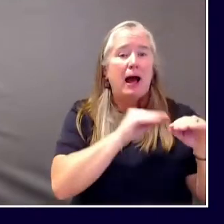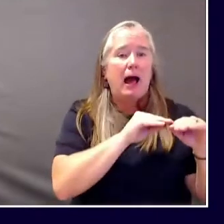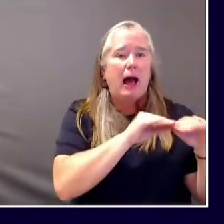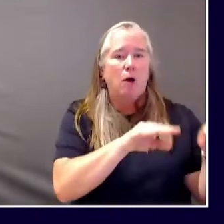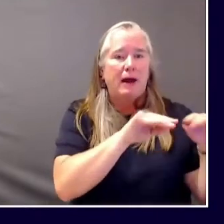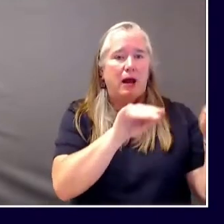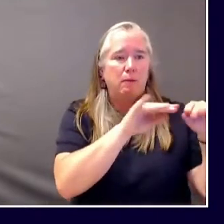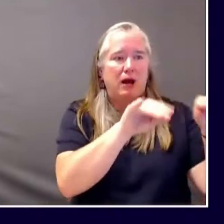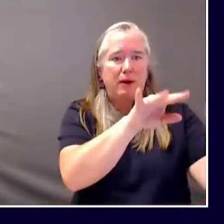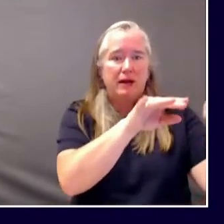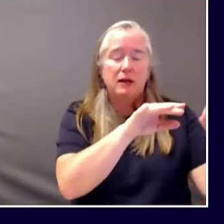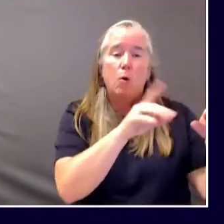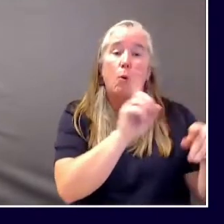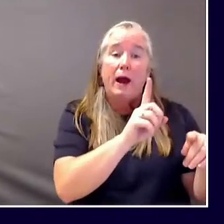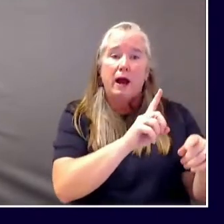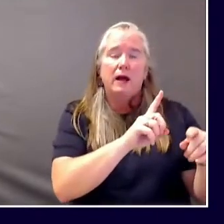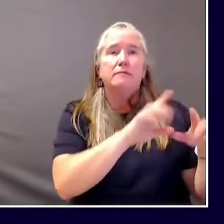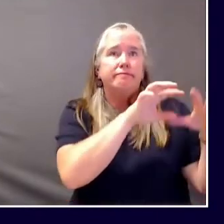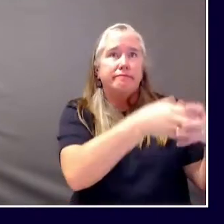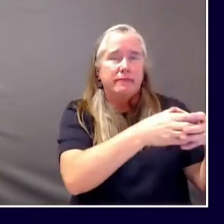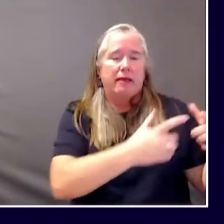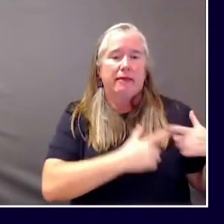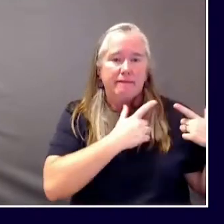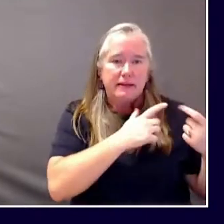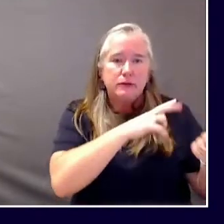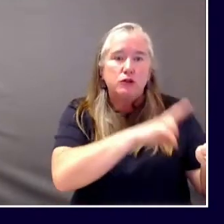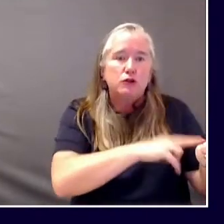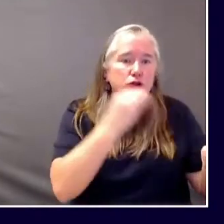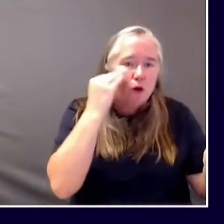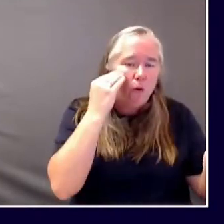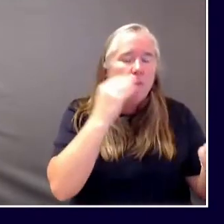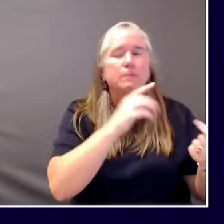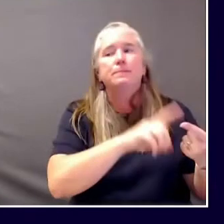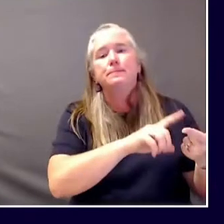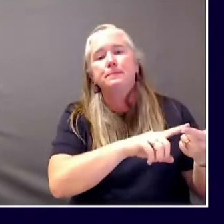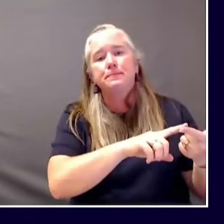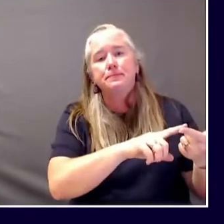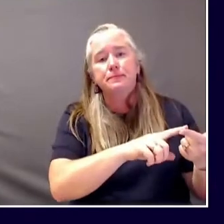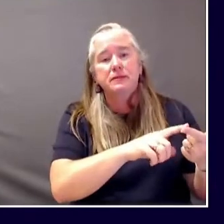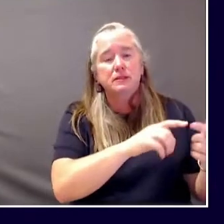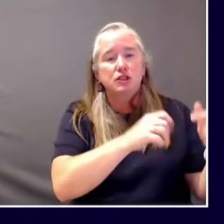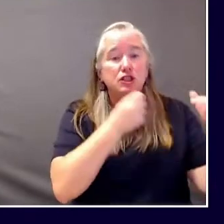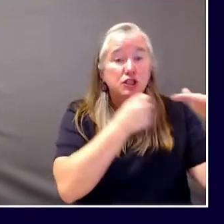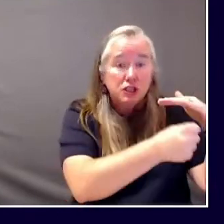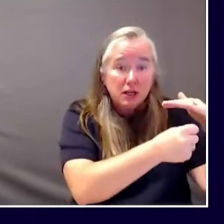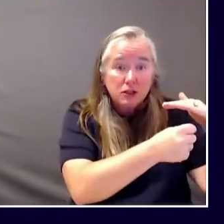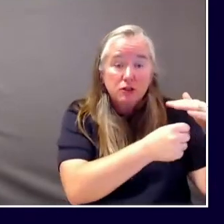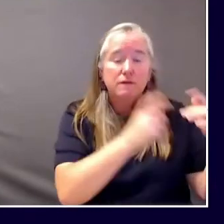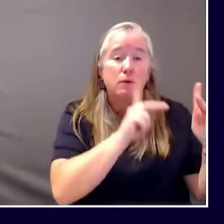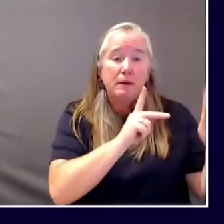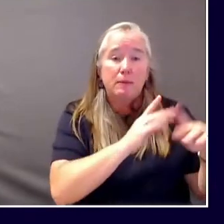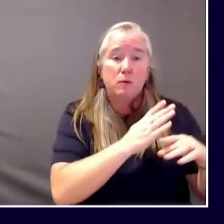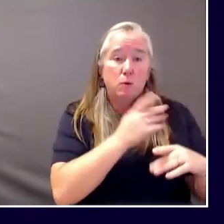congregate care settings in congregate living settings